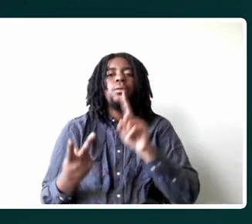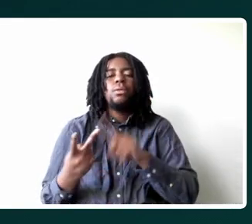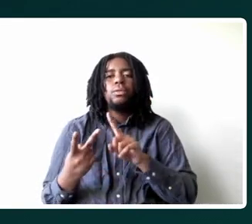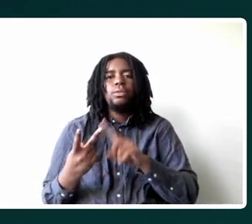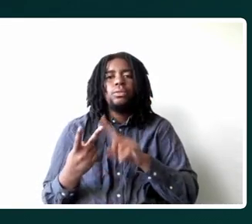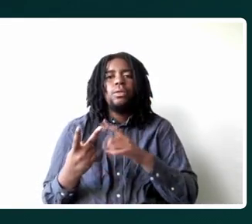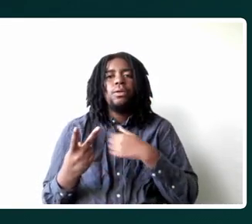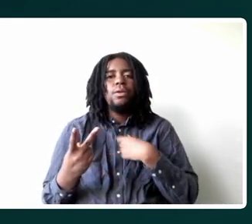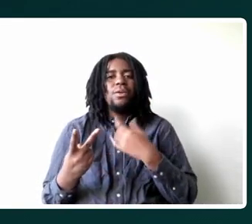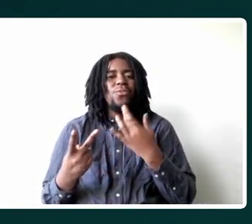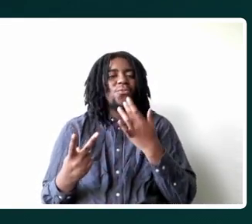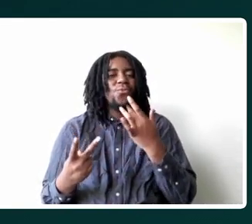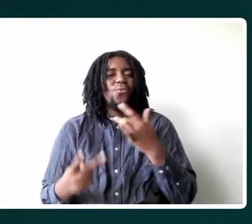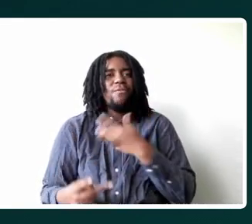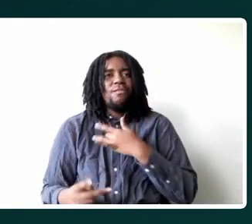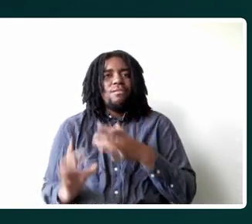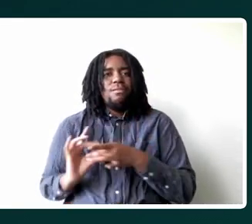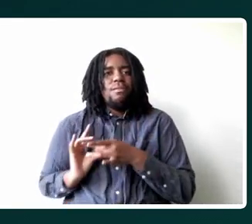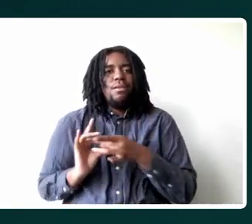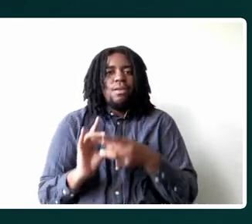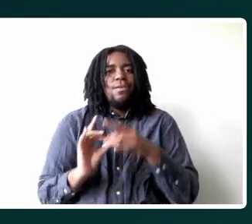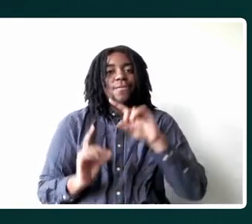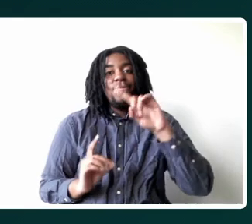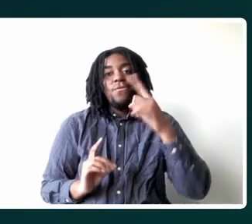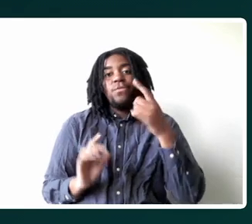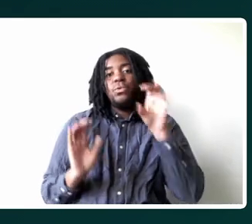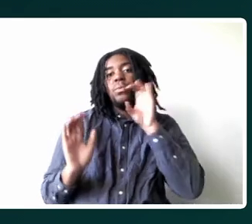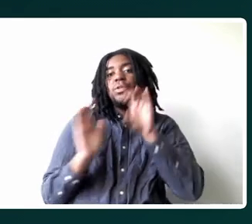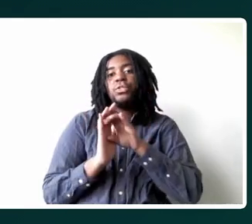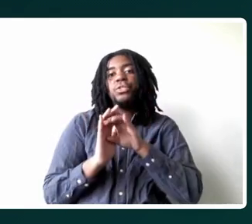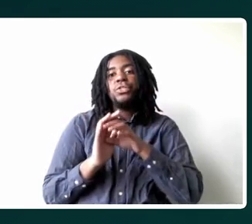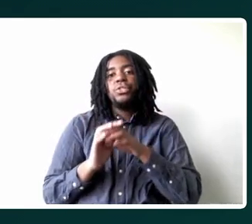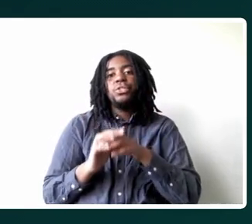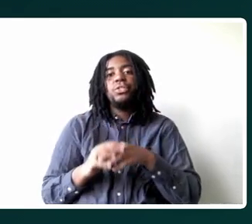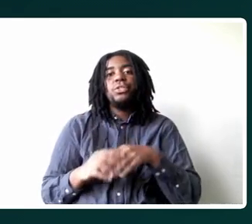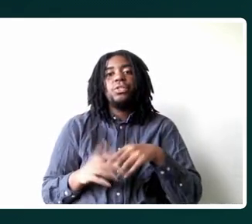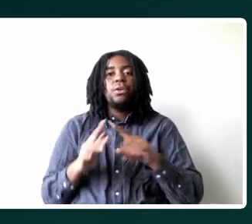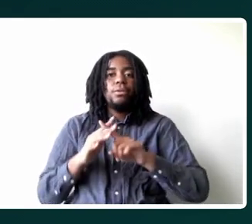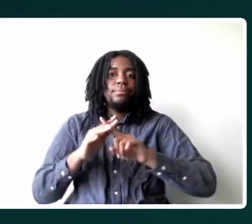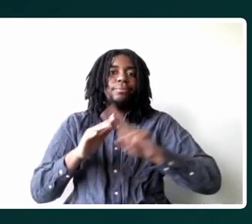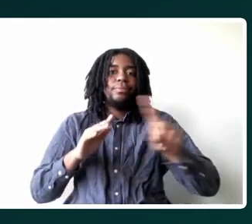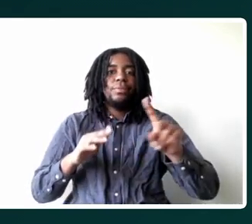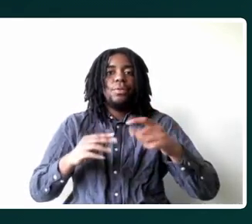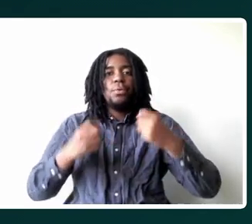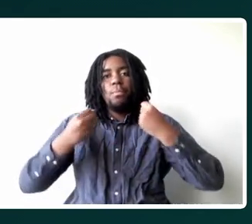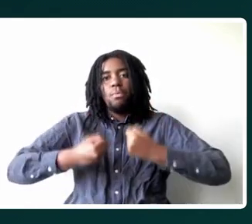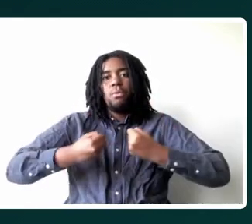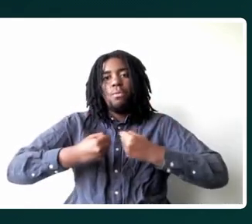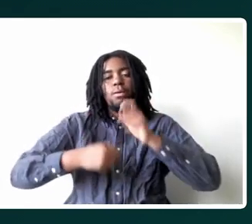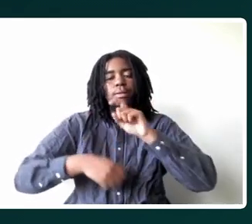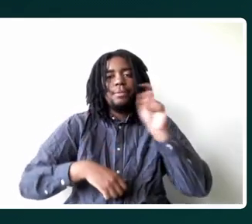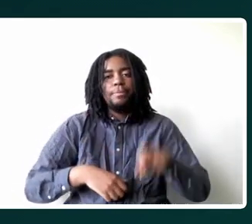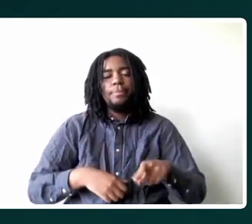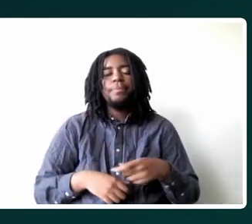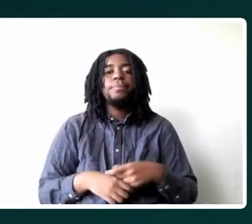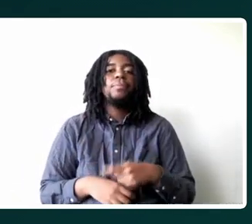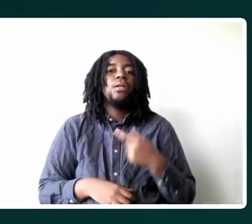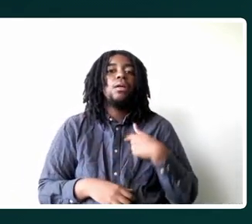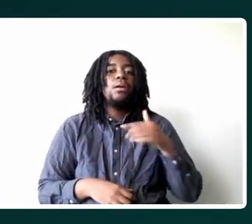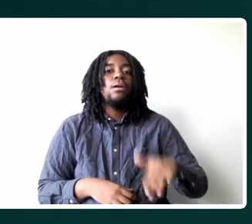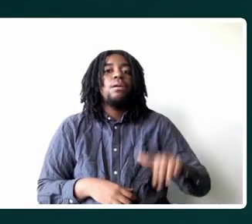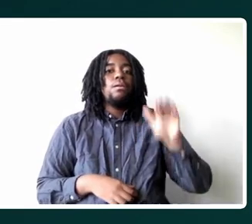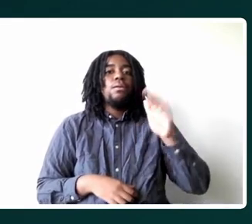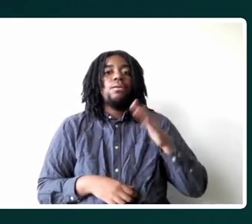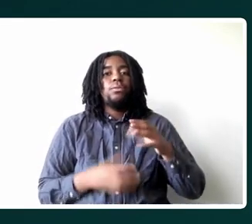the border wall into south Texas. I grew up with stories of my grandparents fleeing persecution